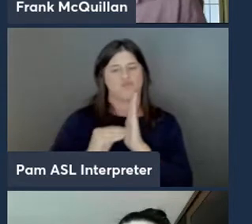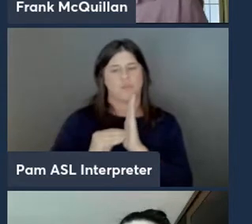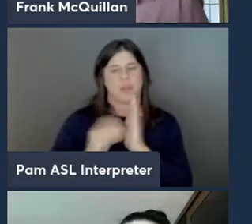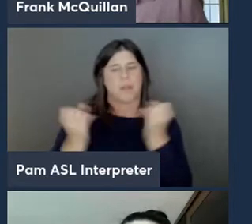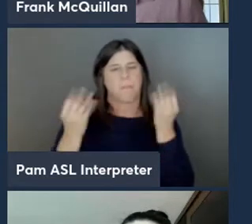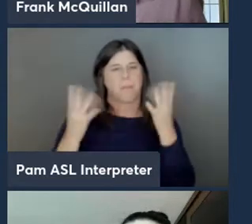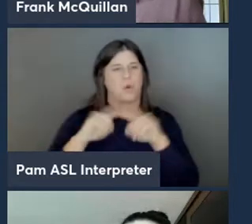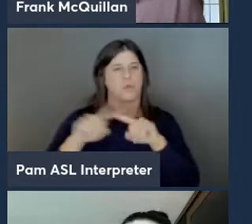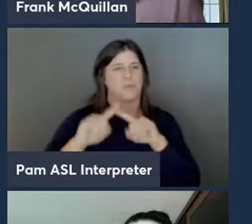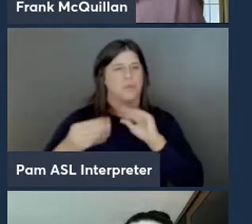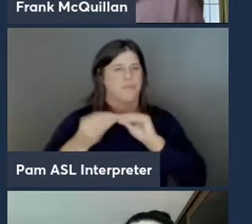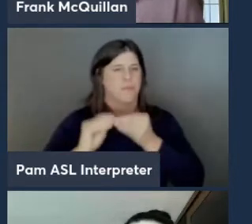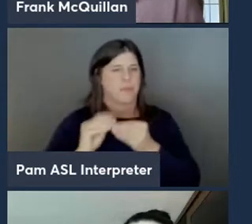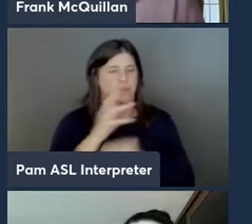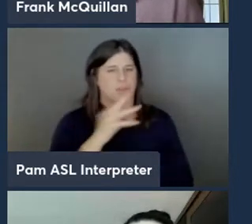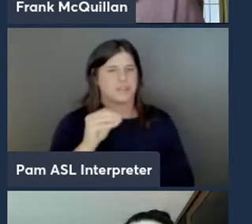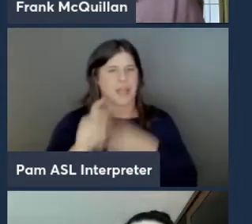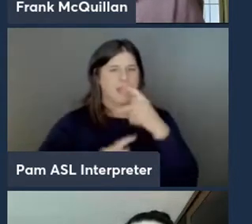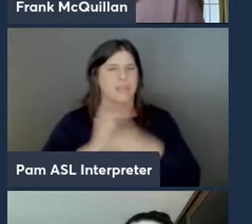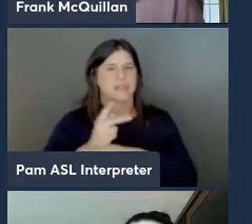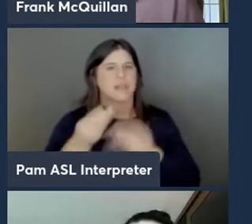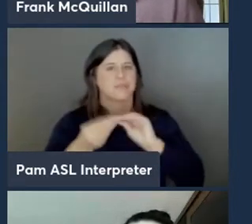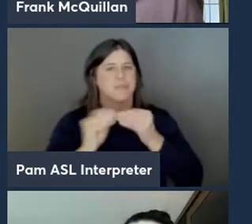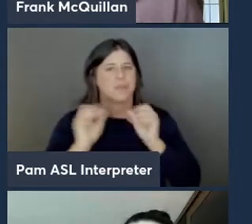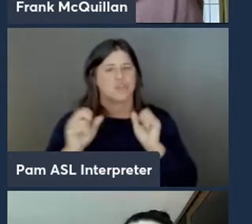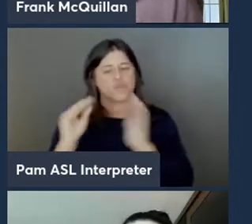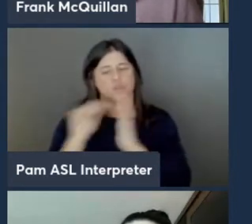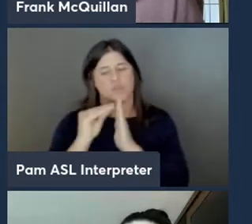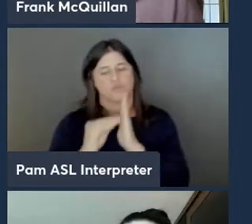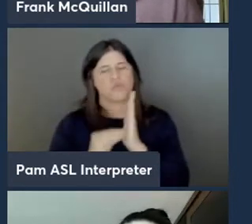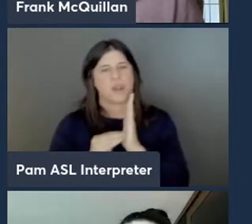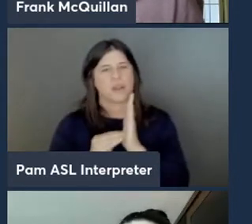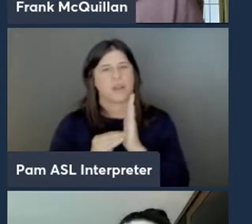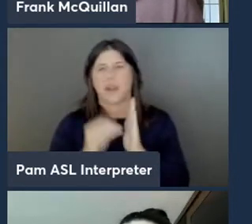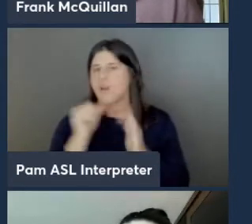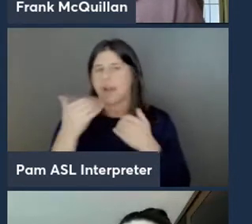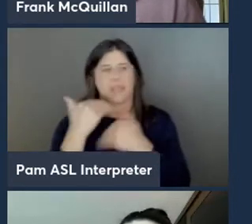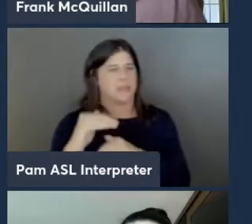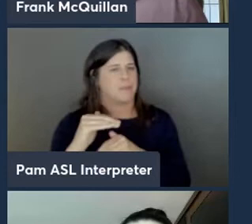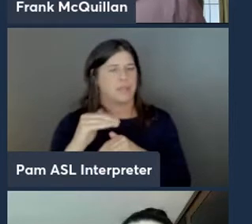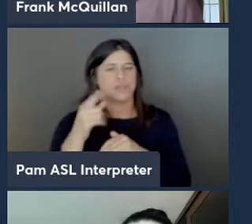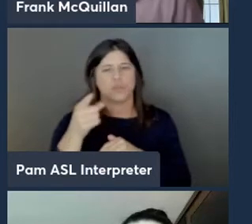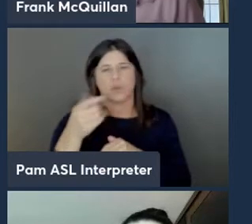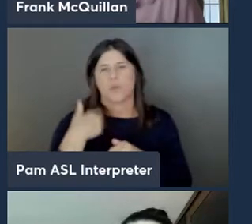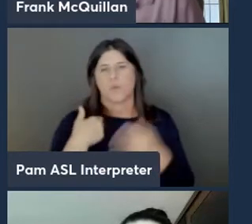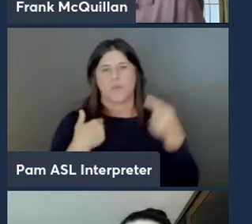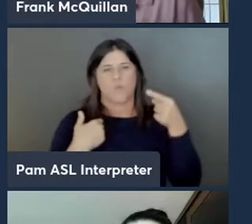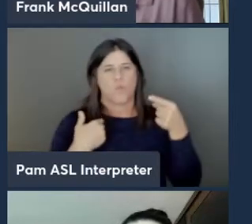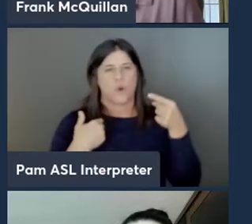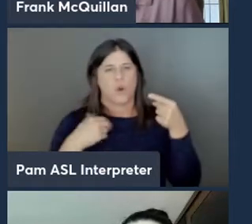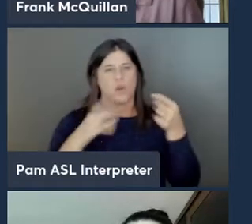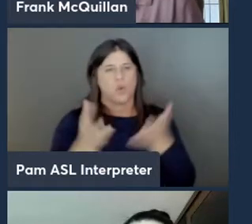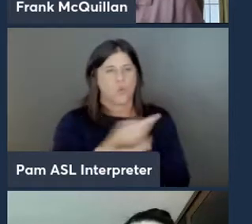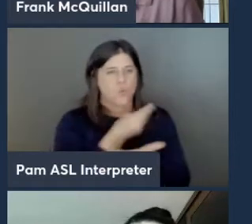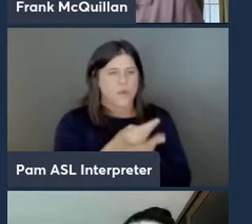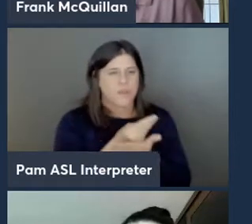and the types of metrics you can track are not limited. So here we have one on revenue, one on user activity.